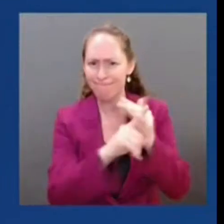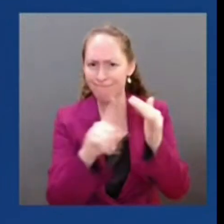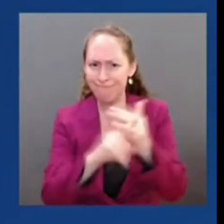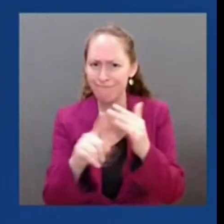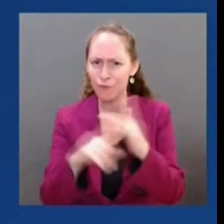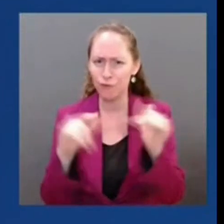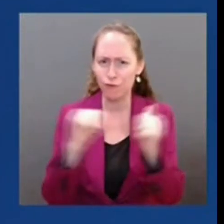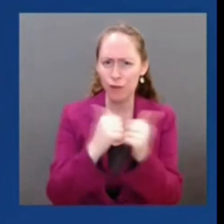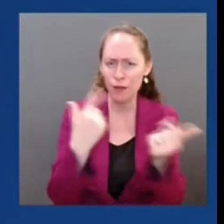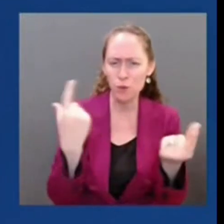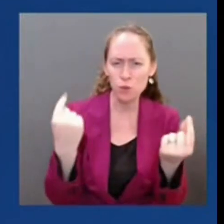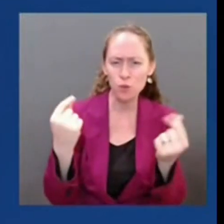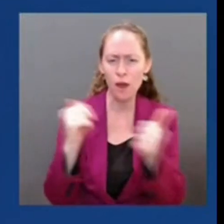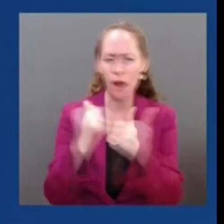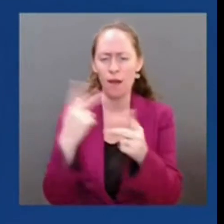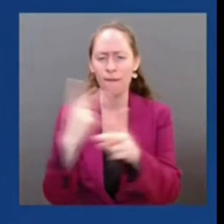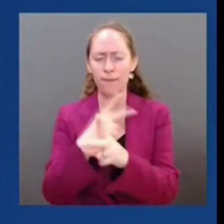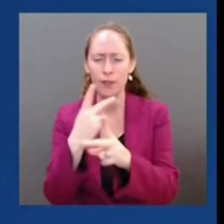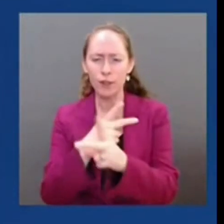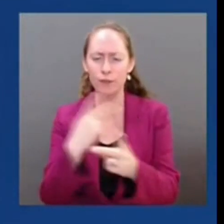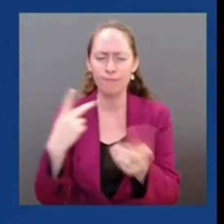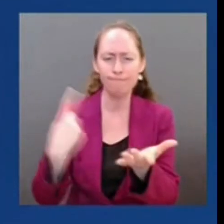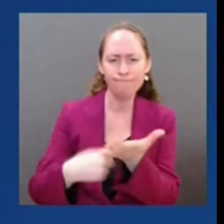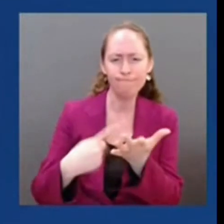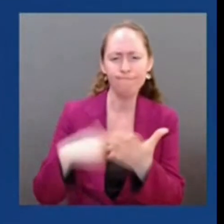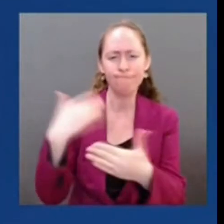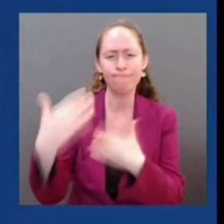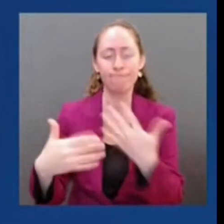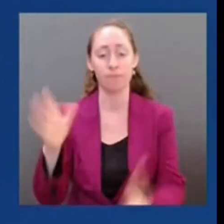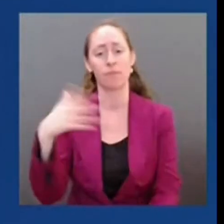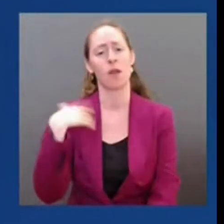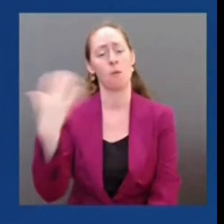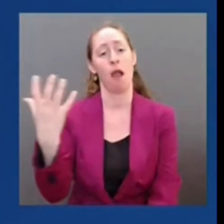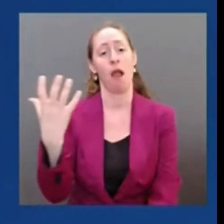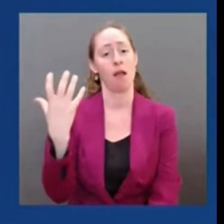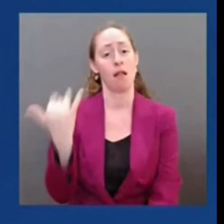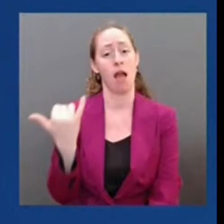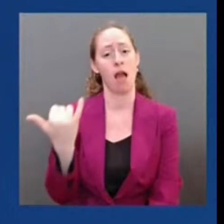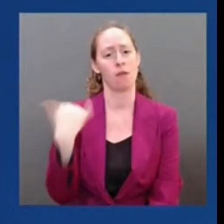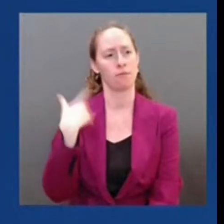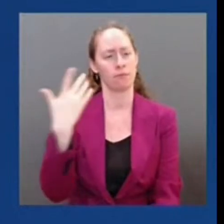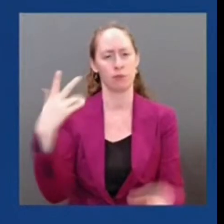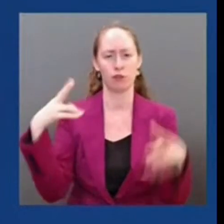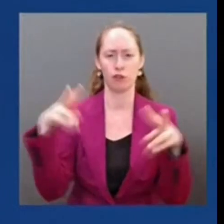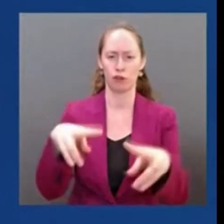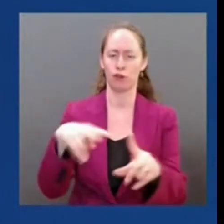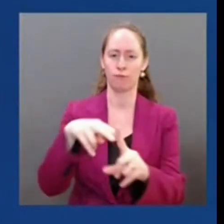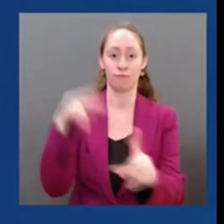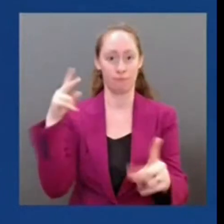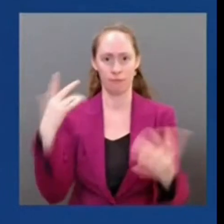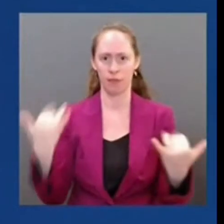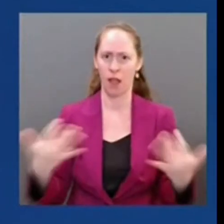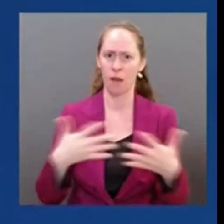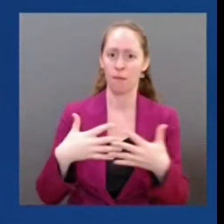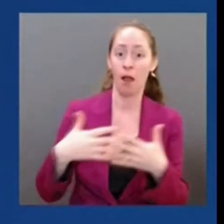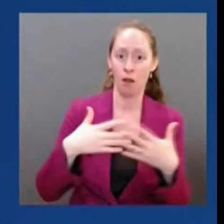I INED BY DR. ANTHONY FAUCHI, AND I WANT TO TAKE FIVE MINUTES TO TALK ABOUT WHERE WE ARE IN THE PANDEMIC. WHAT IS GOING ON, THE THINGS